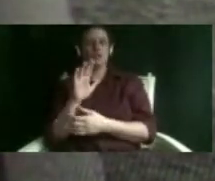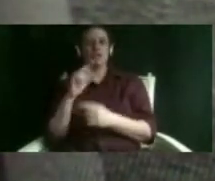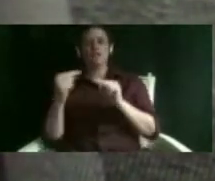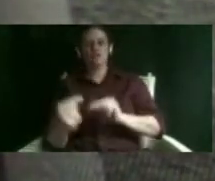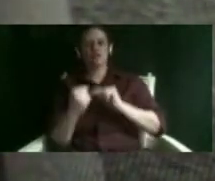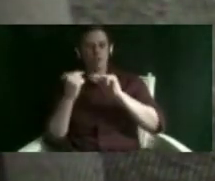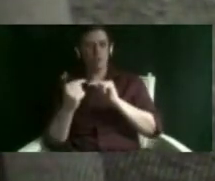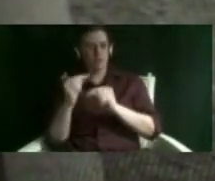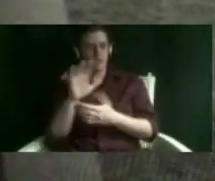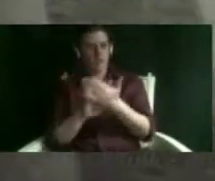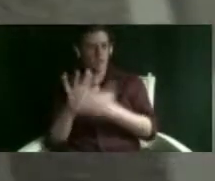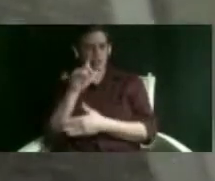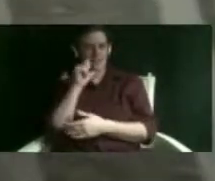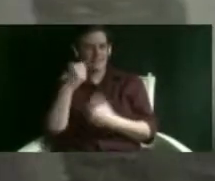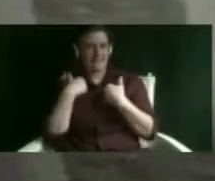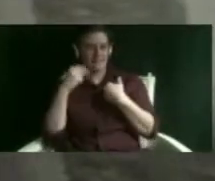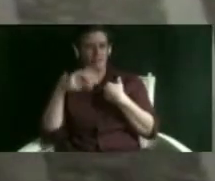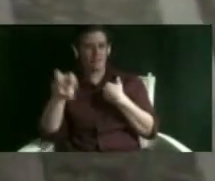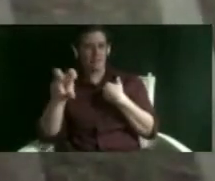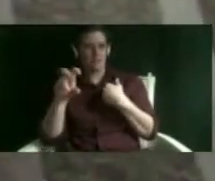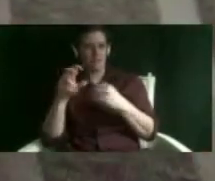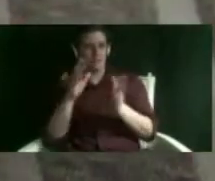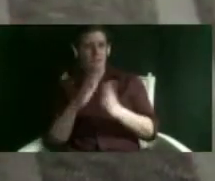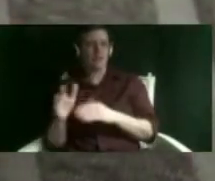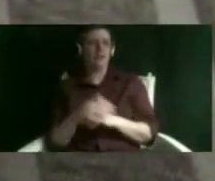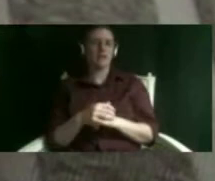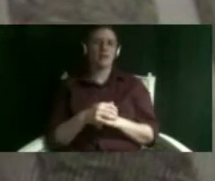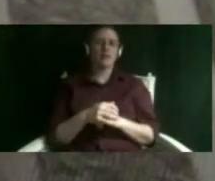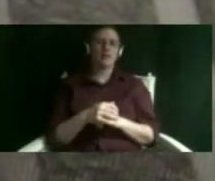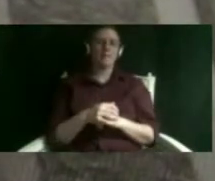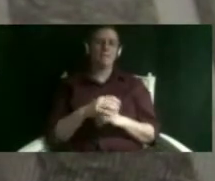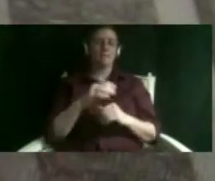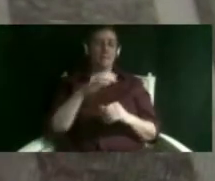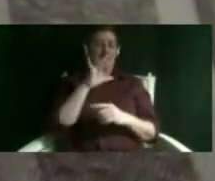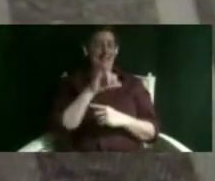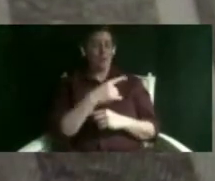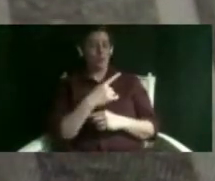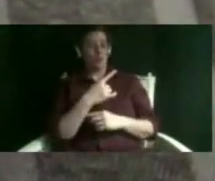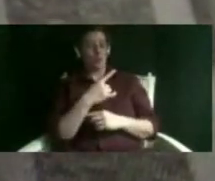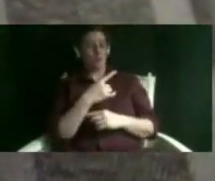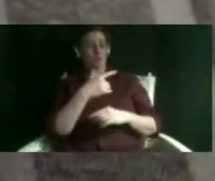um so like thinking about like i was very safe and not one but i didn't continue into other